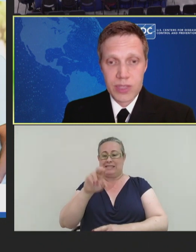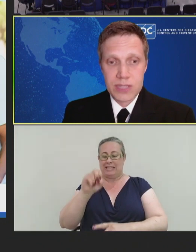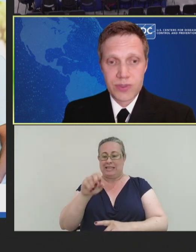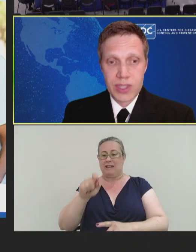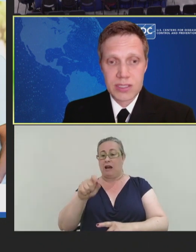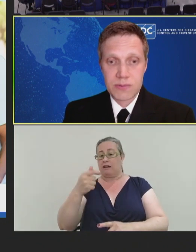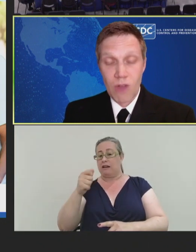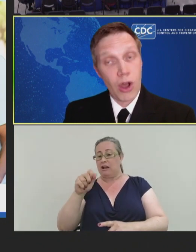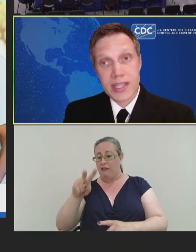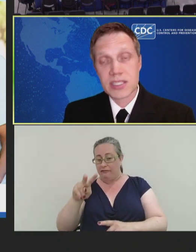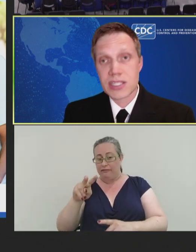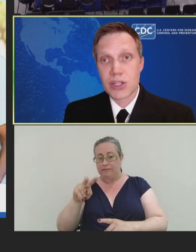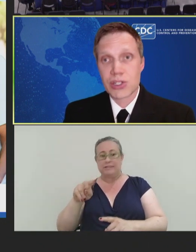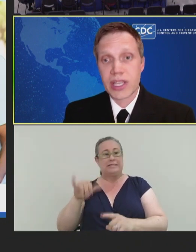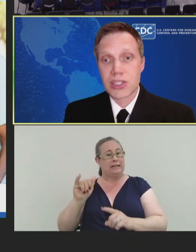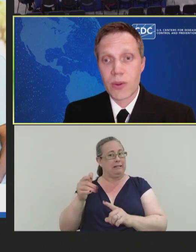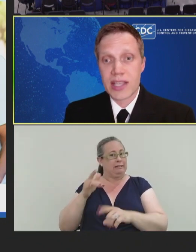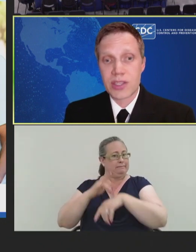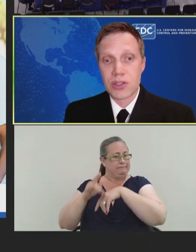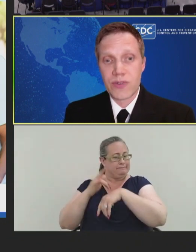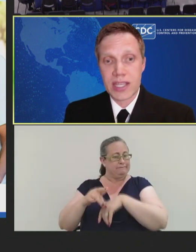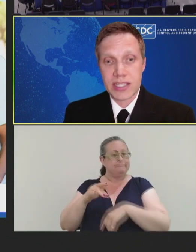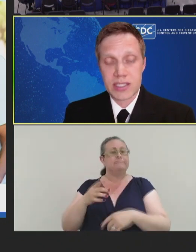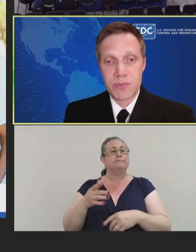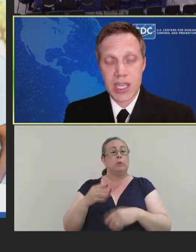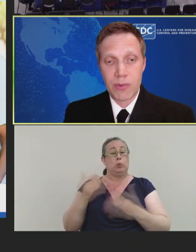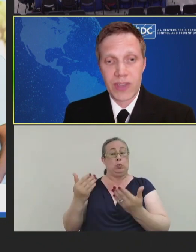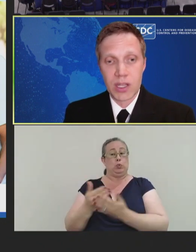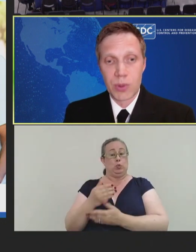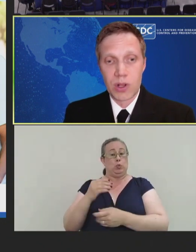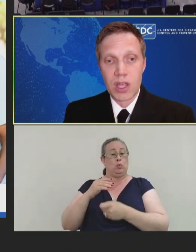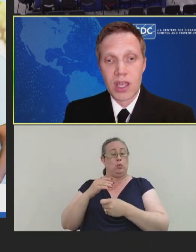this August essentially. And so, as the new vaccines become available,